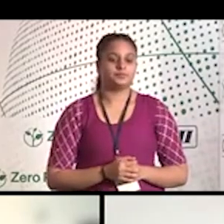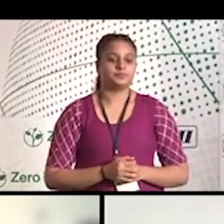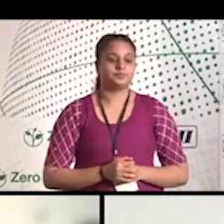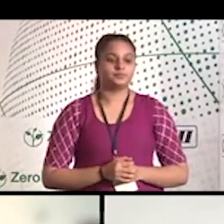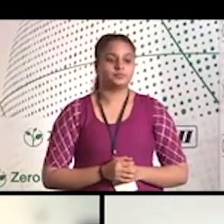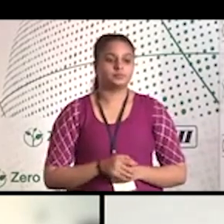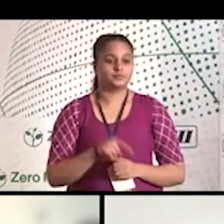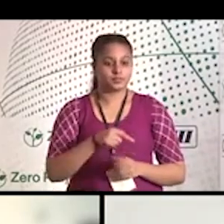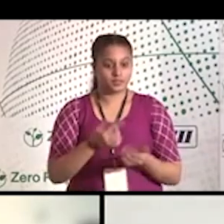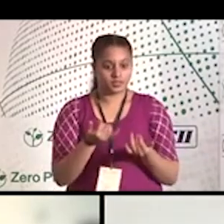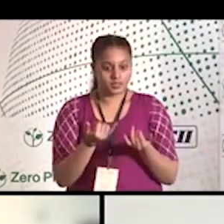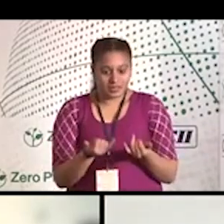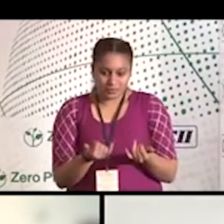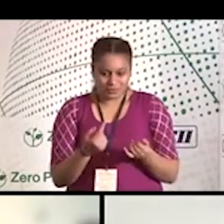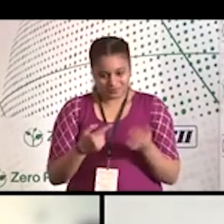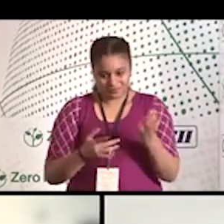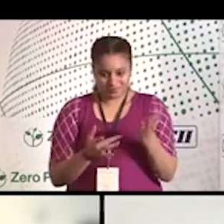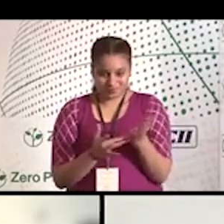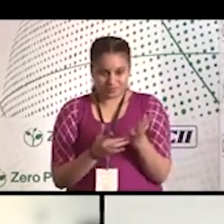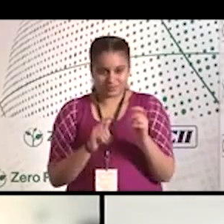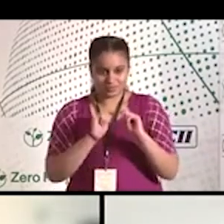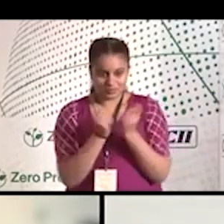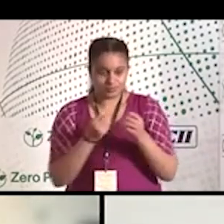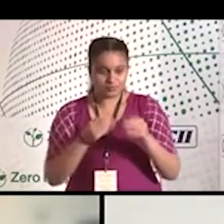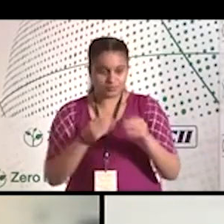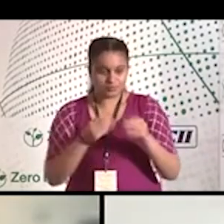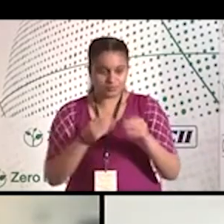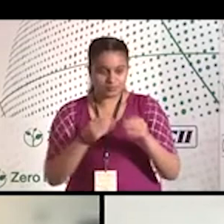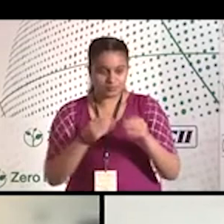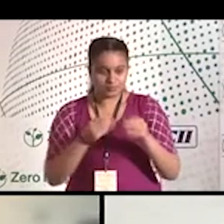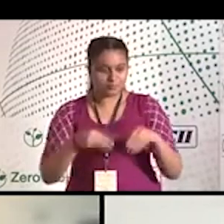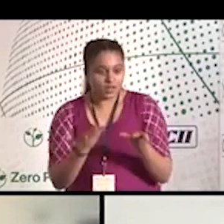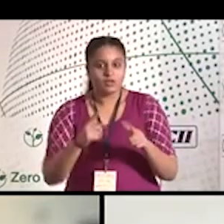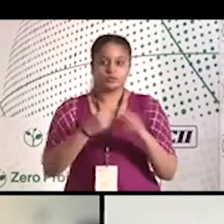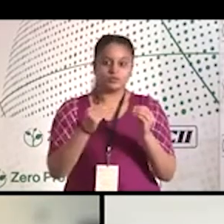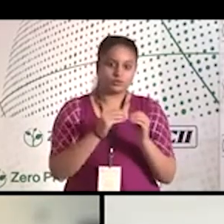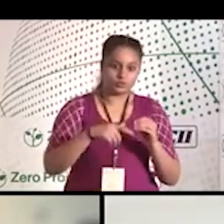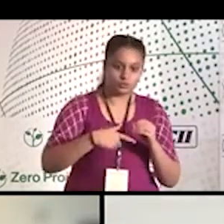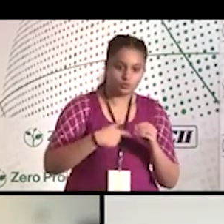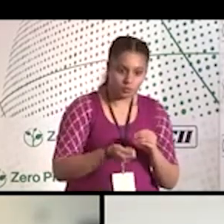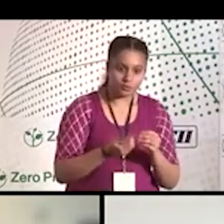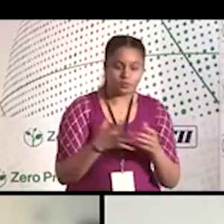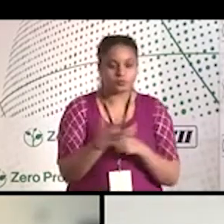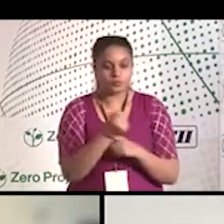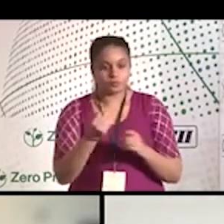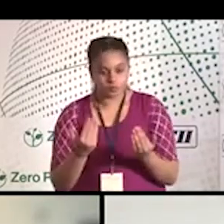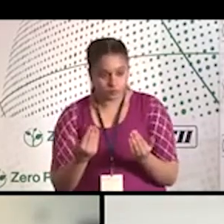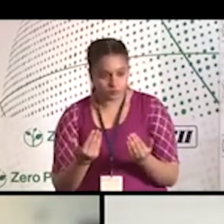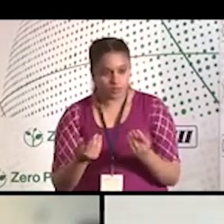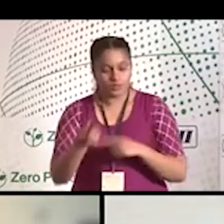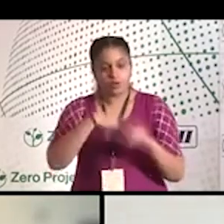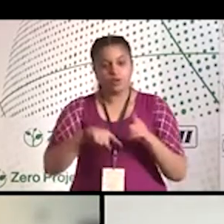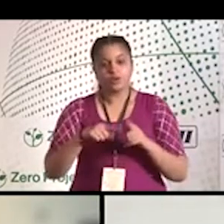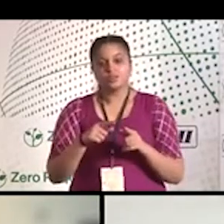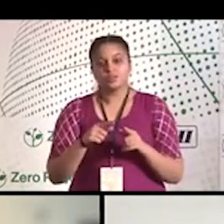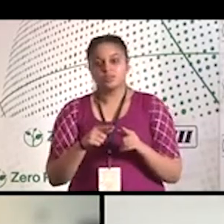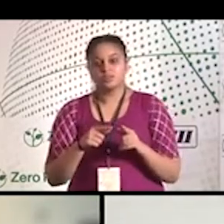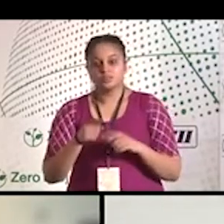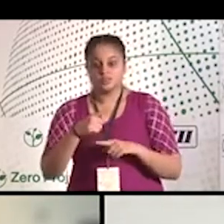technical training that is specific to, a job is specific to a role. It's not a generic I.T.